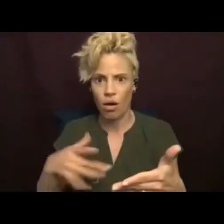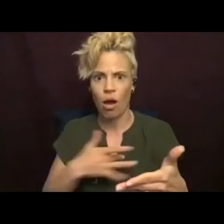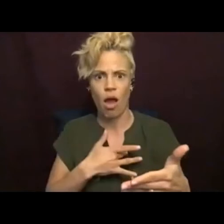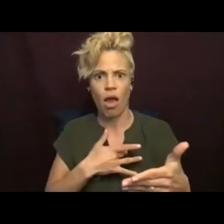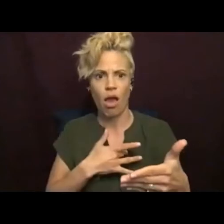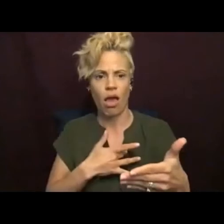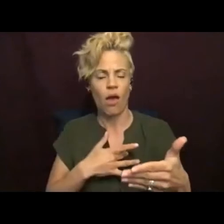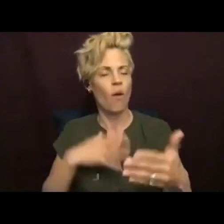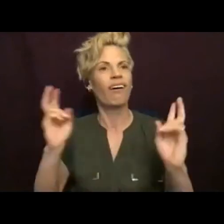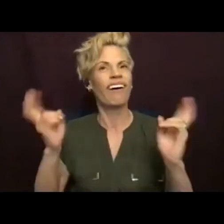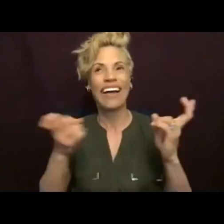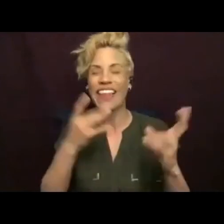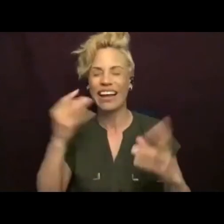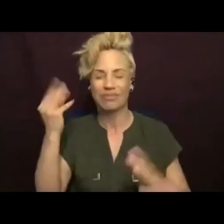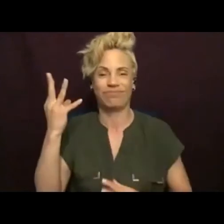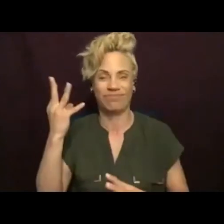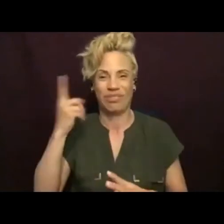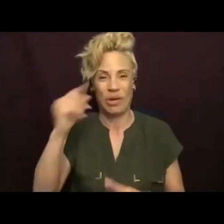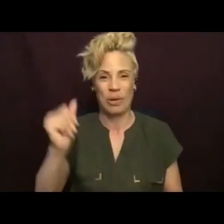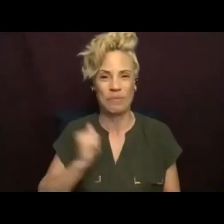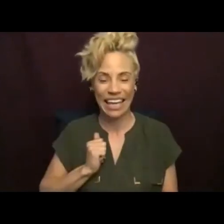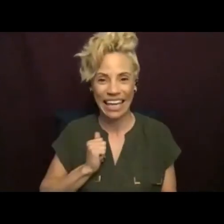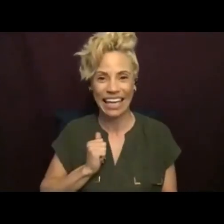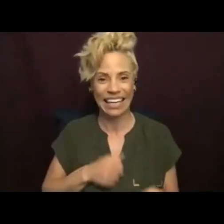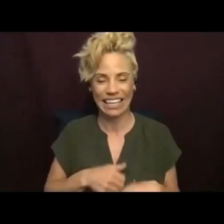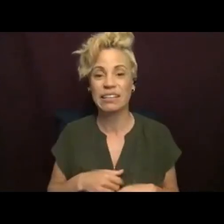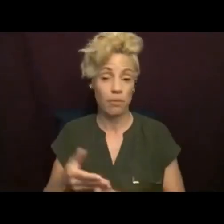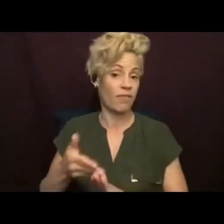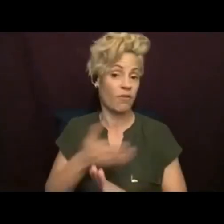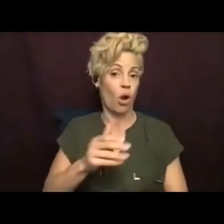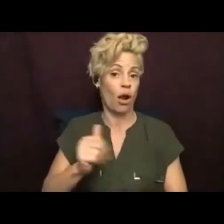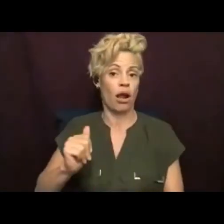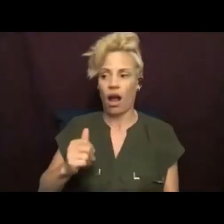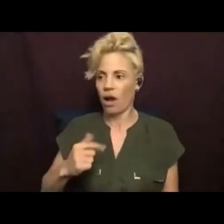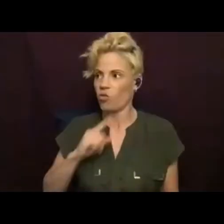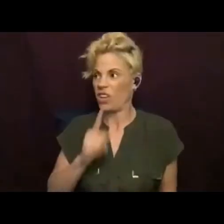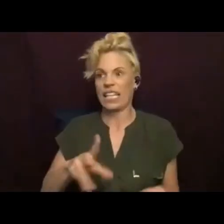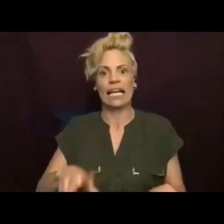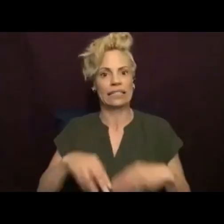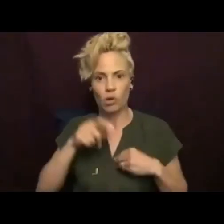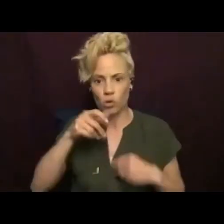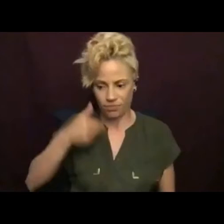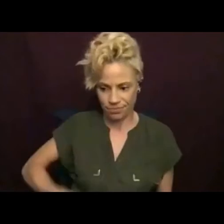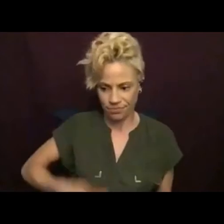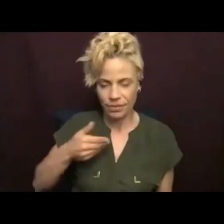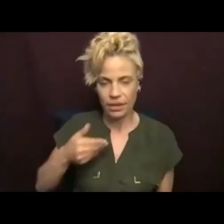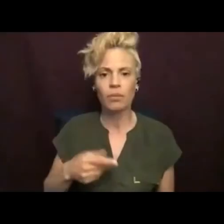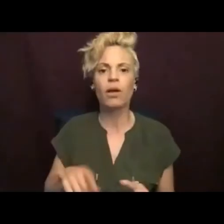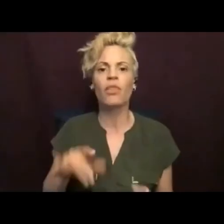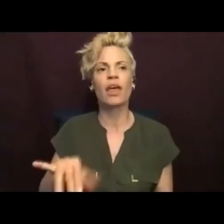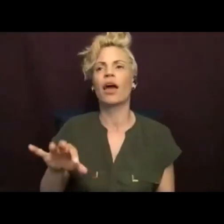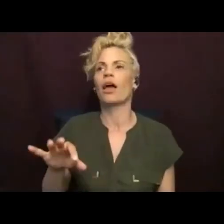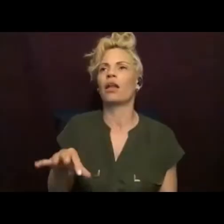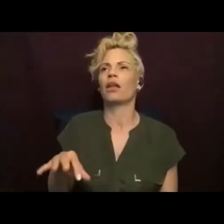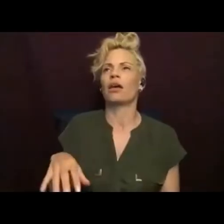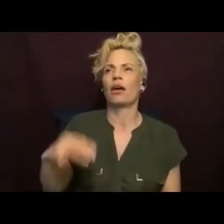even in the midst of my pre-existing self-acceptance, for the framing of disability as a feature and not a lack